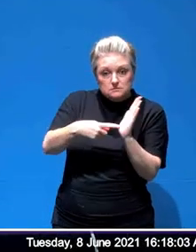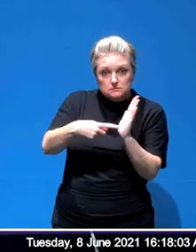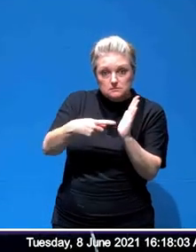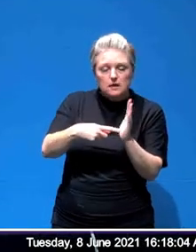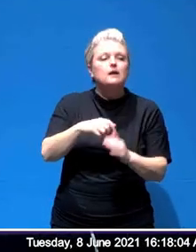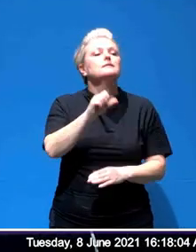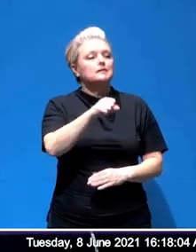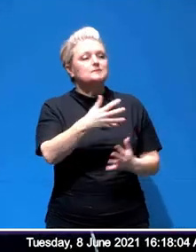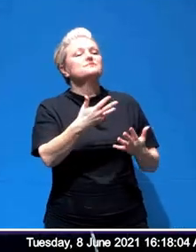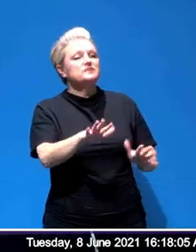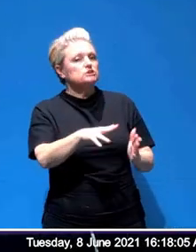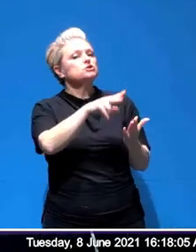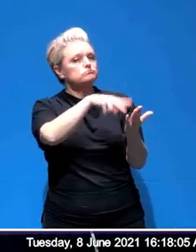We are still waiting for it to come up.